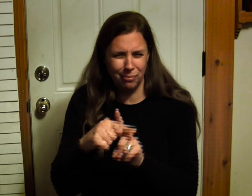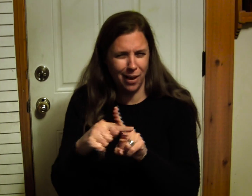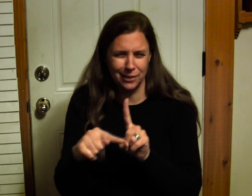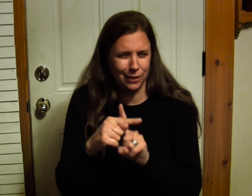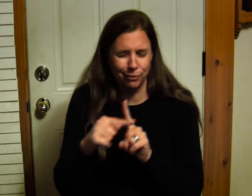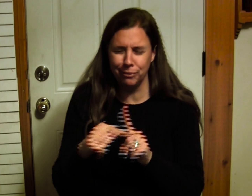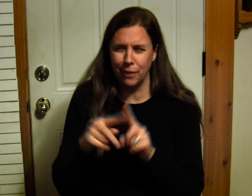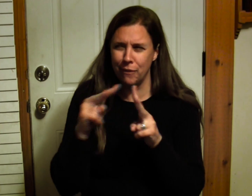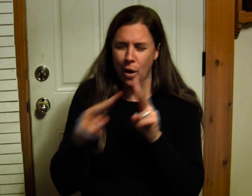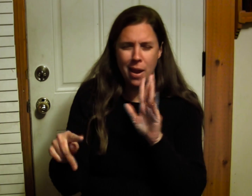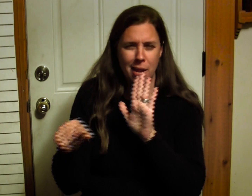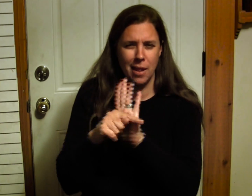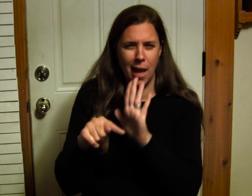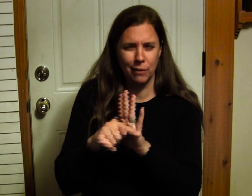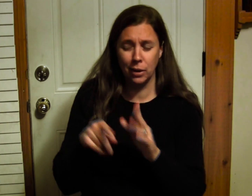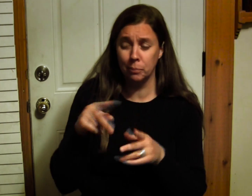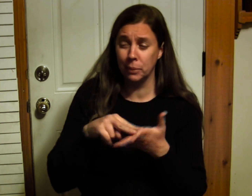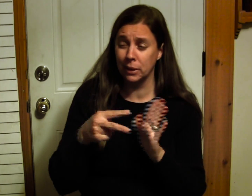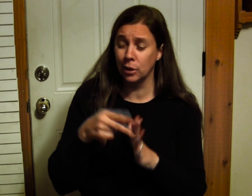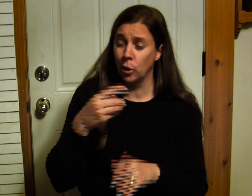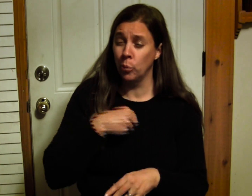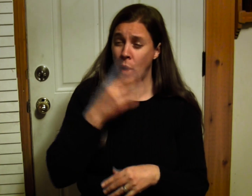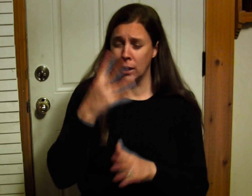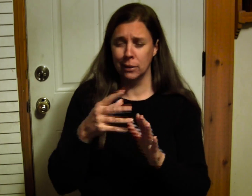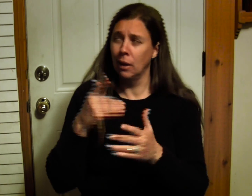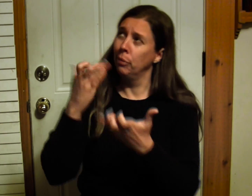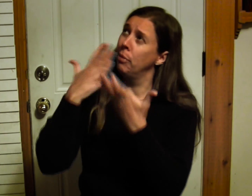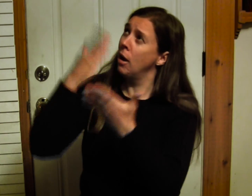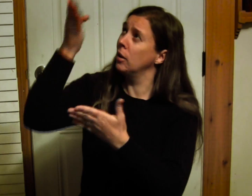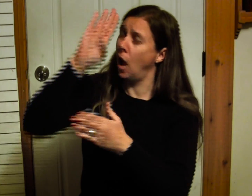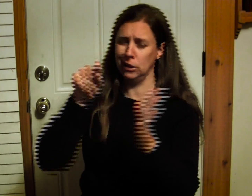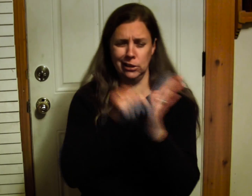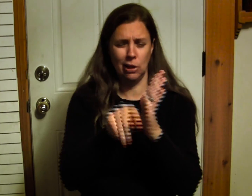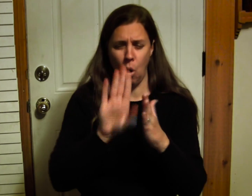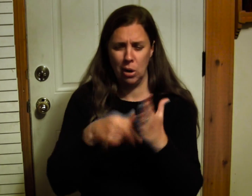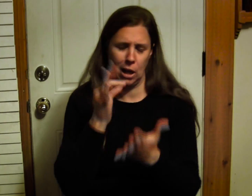That’s not positive at all, it’s very negative. It means the White Man wants to thank God for the massacre.